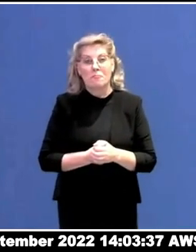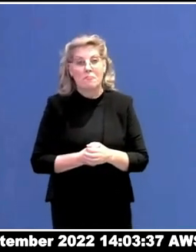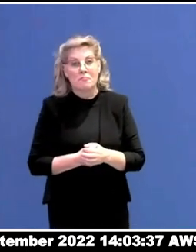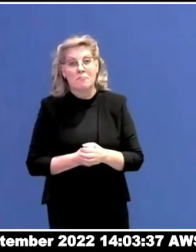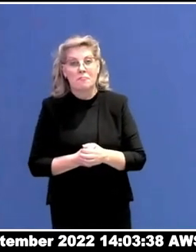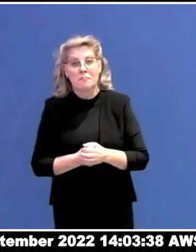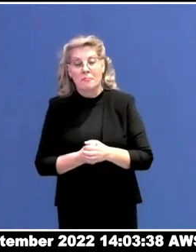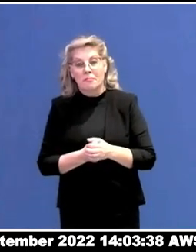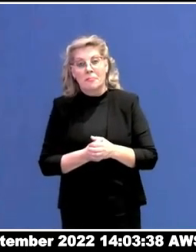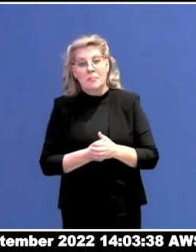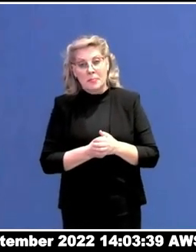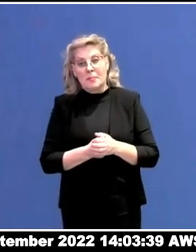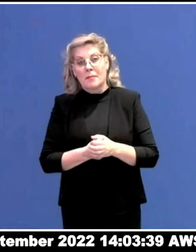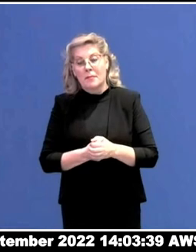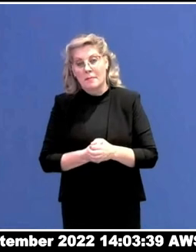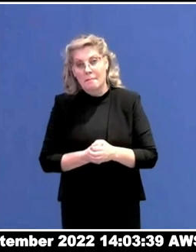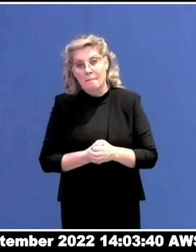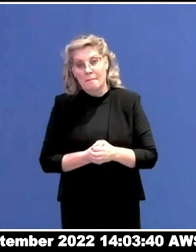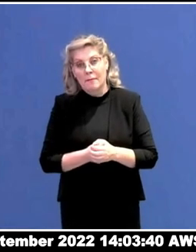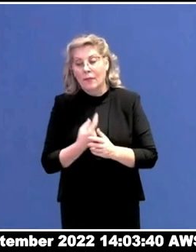for others to say. But who decides on these changes?